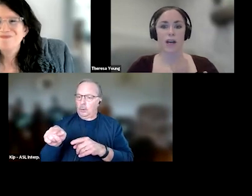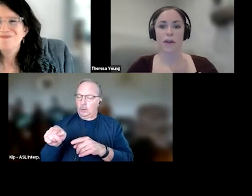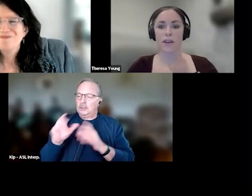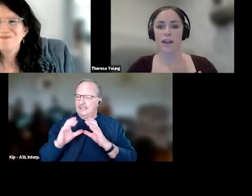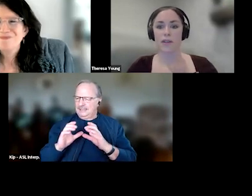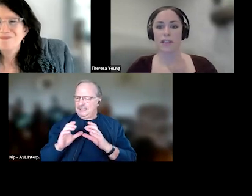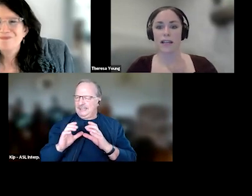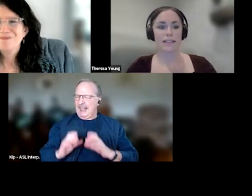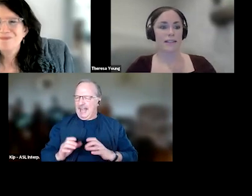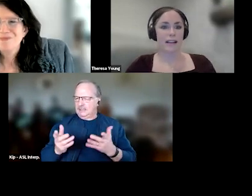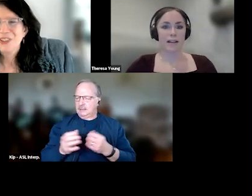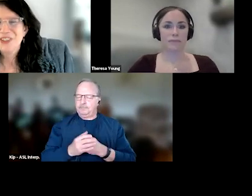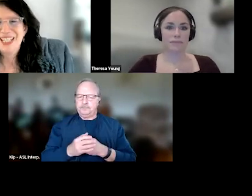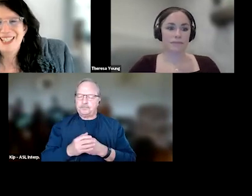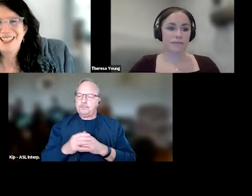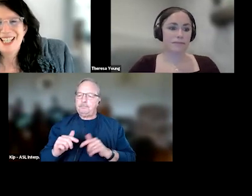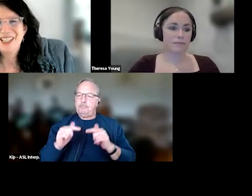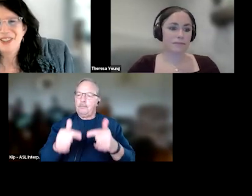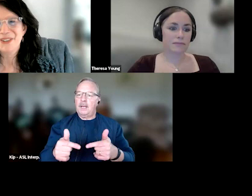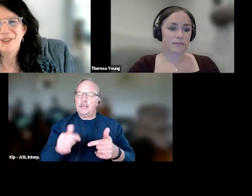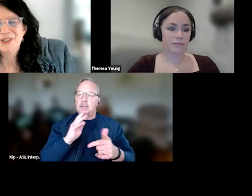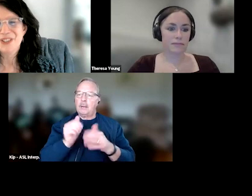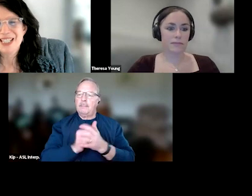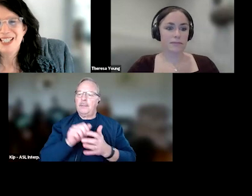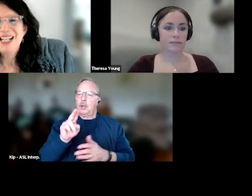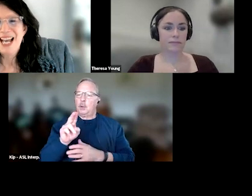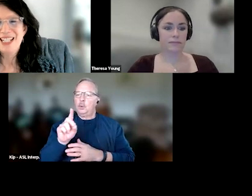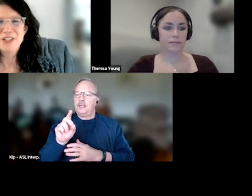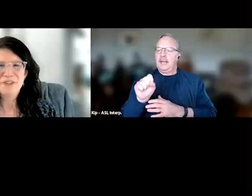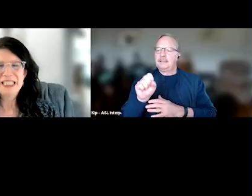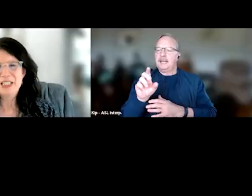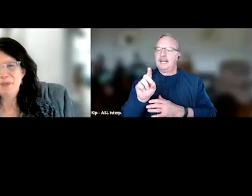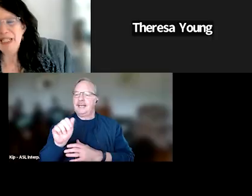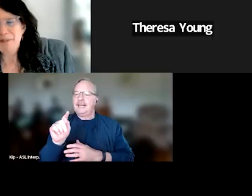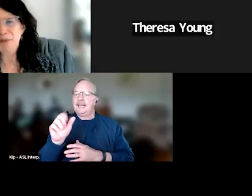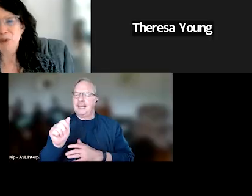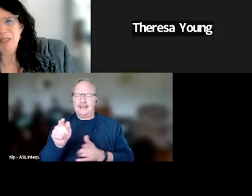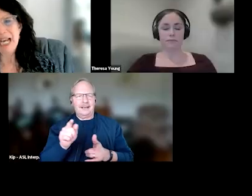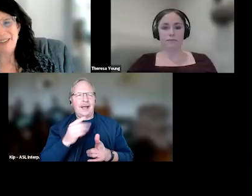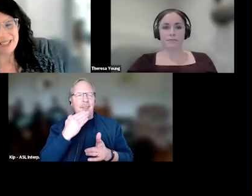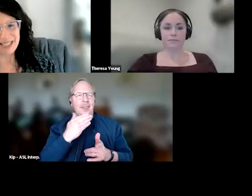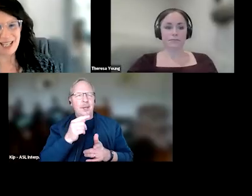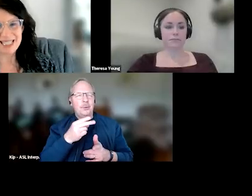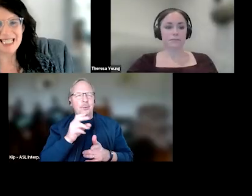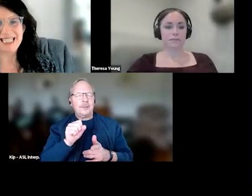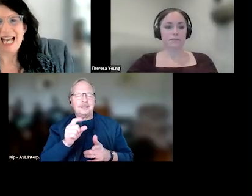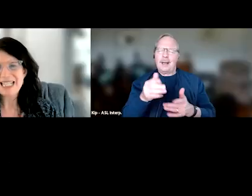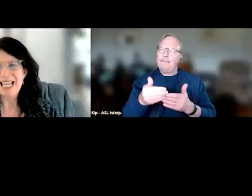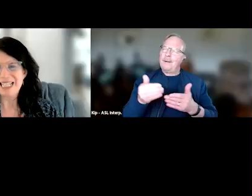to talk about the UDS data. Great, thank you Theresa. And it's so funny 'cause before we had the slide, it said SSA,